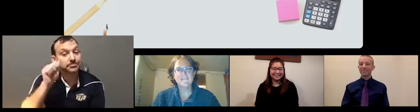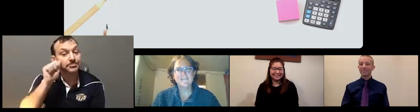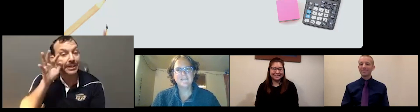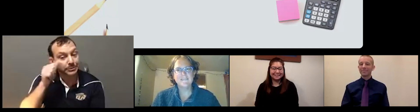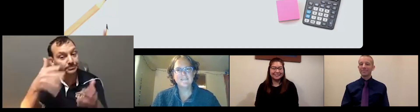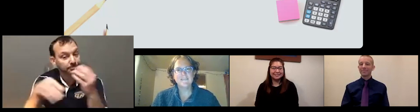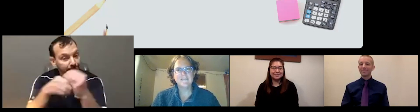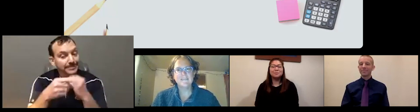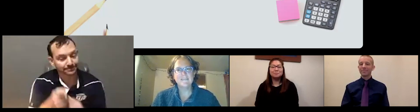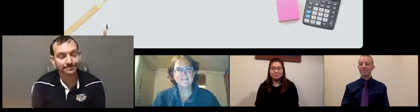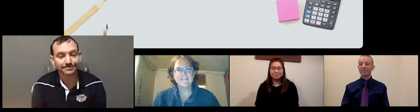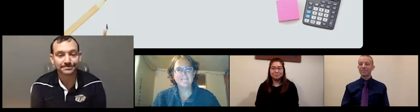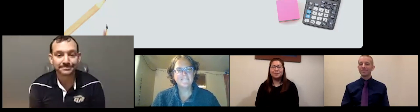Alicia, go ahead and share what you want to add.